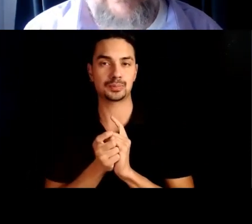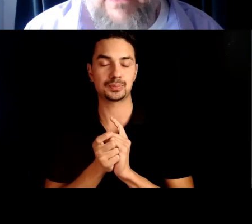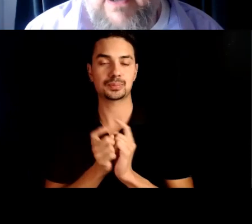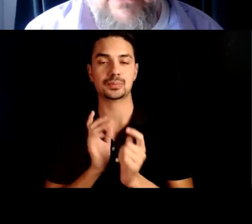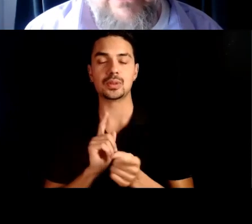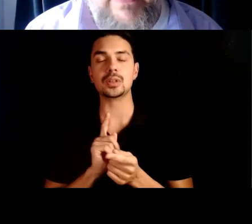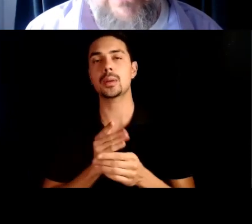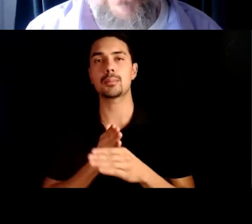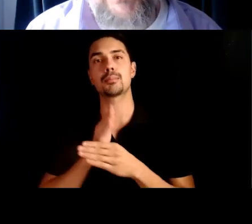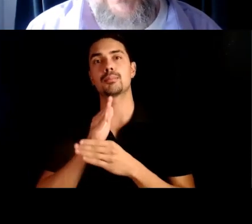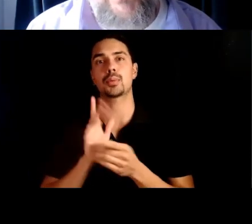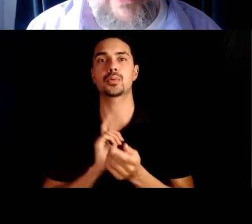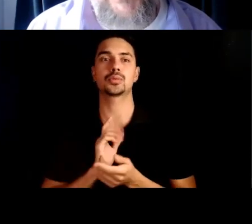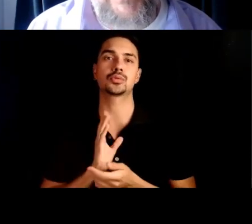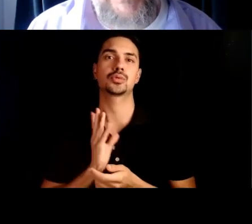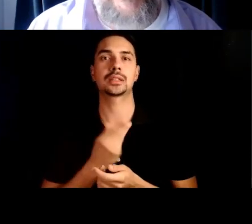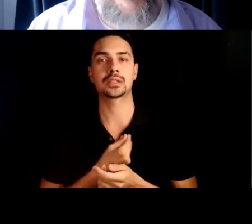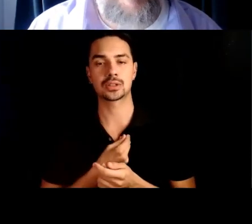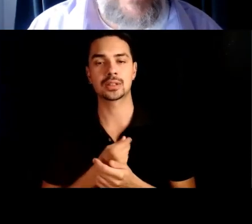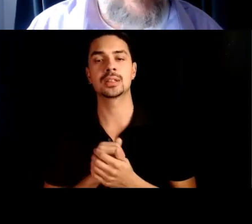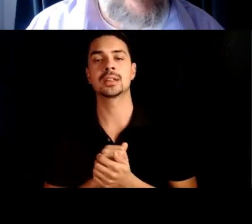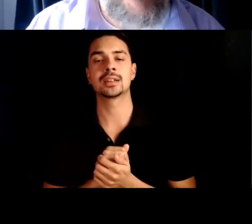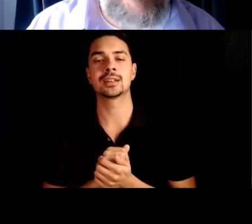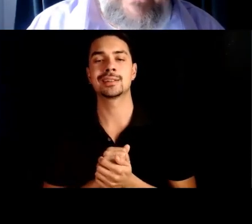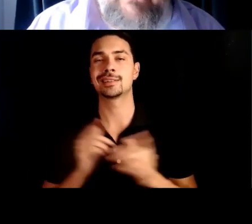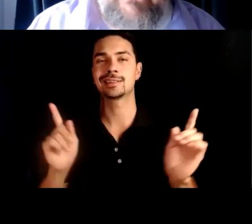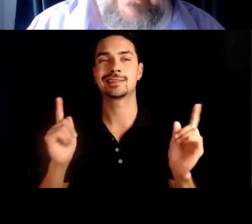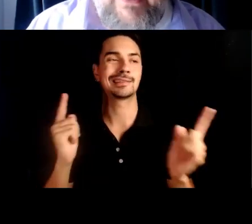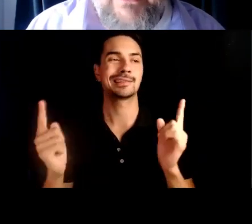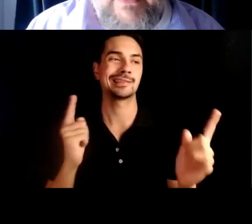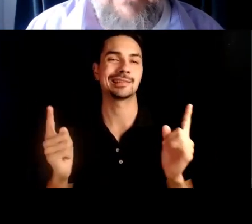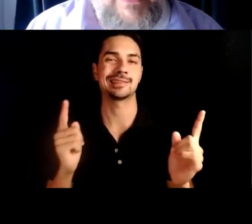other than those two options. The other outcome